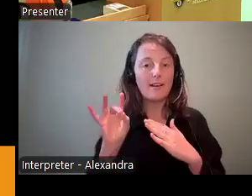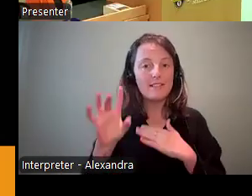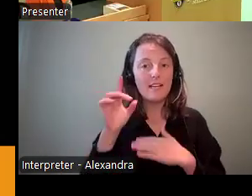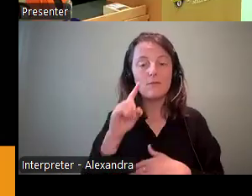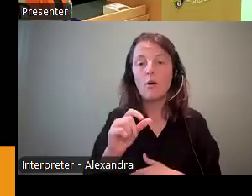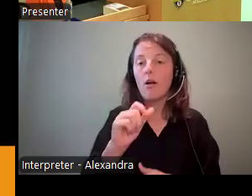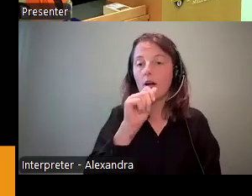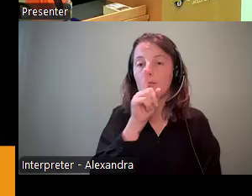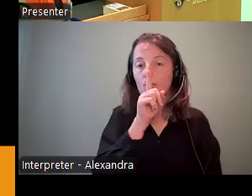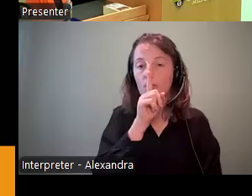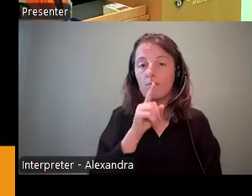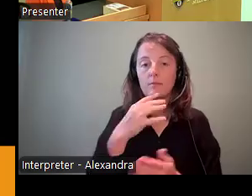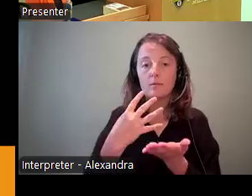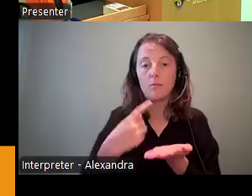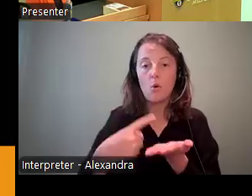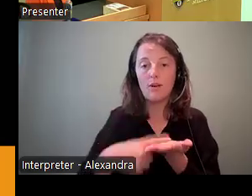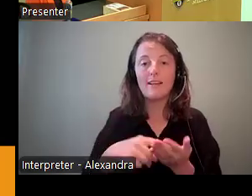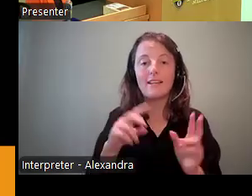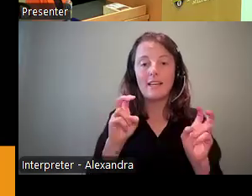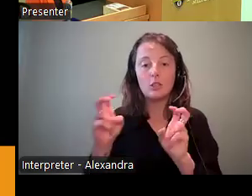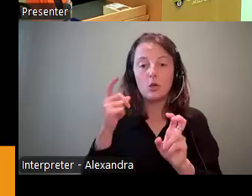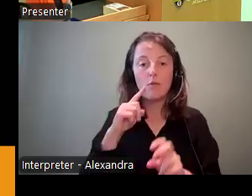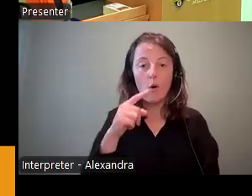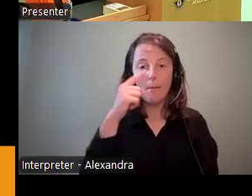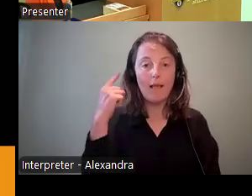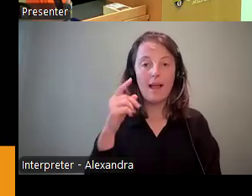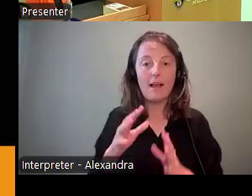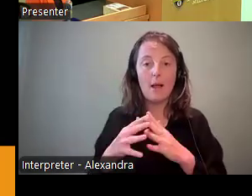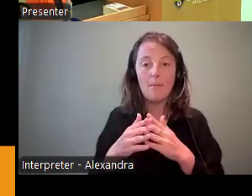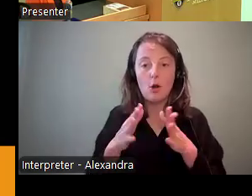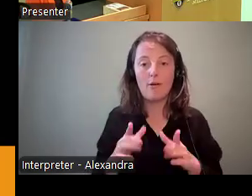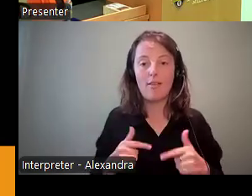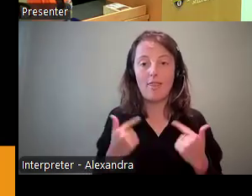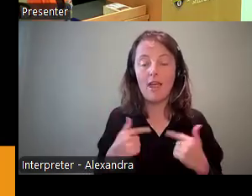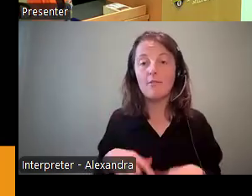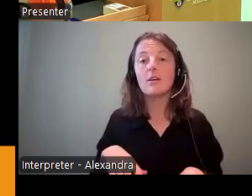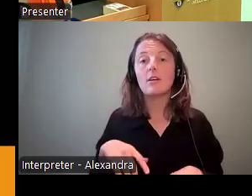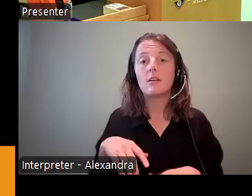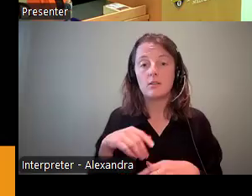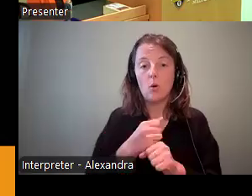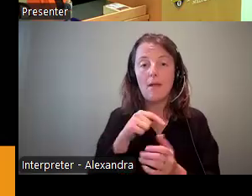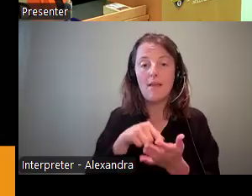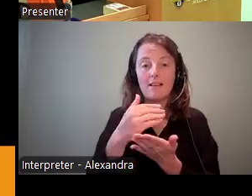Black American Life, which made the list of recent books of interest to African-American scholars in